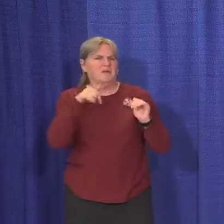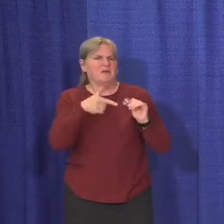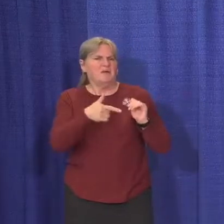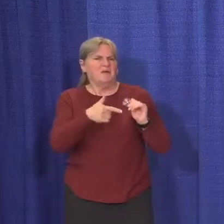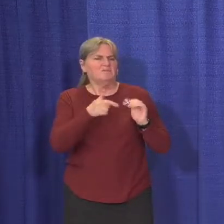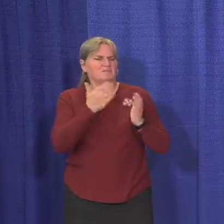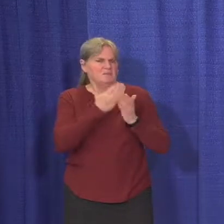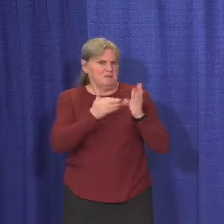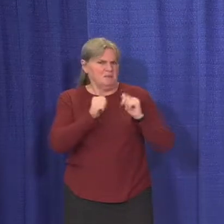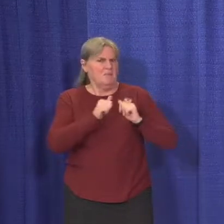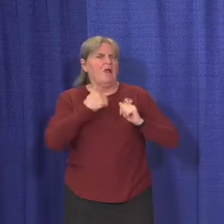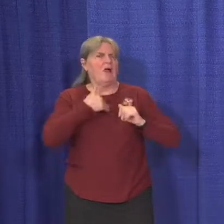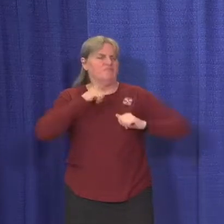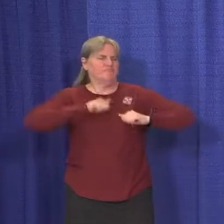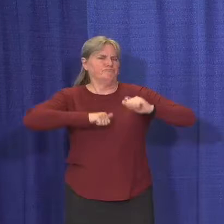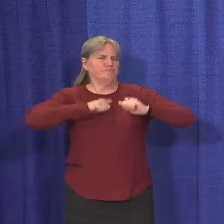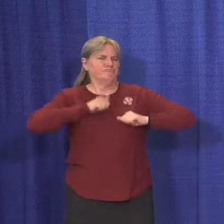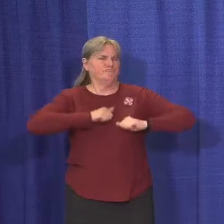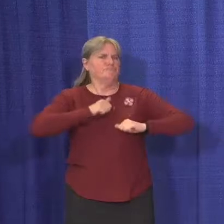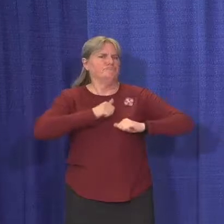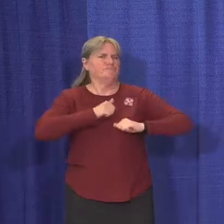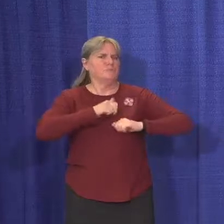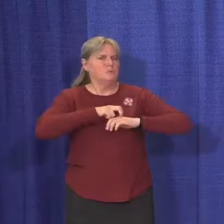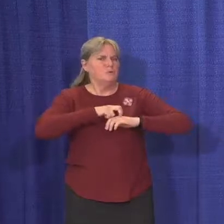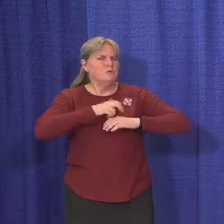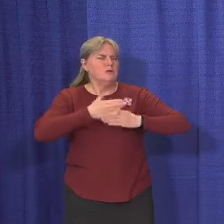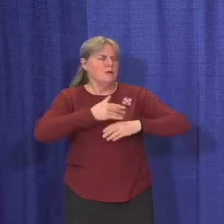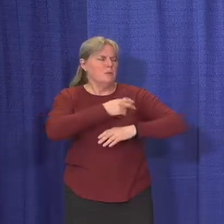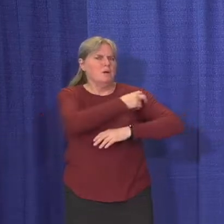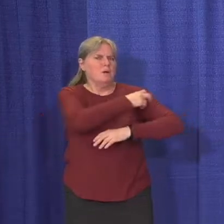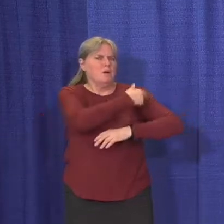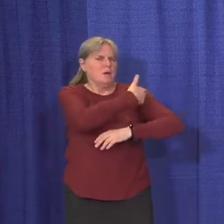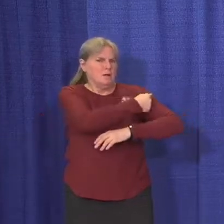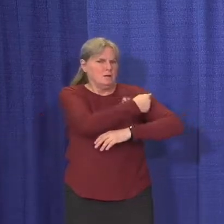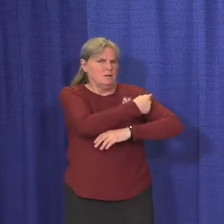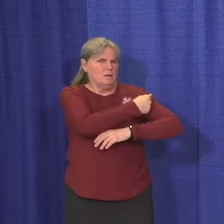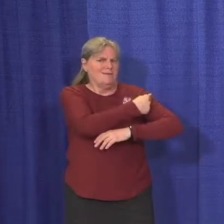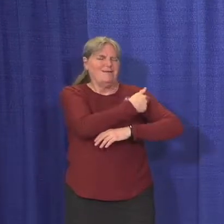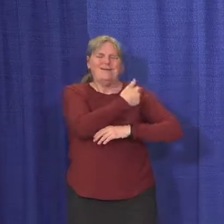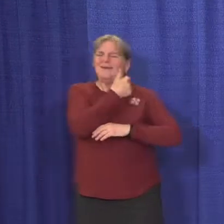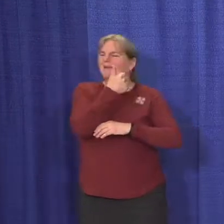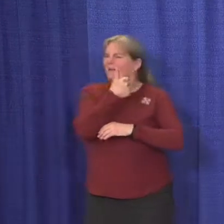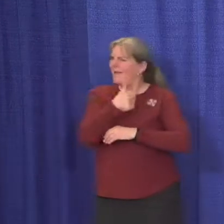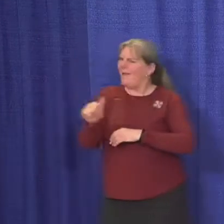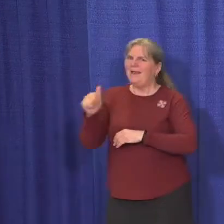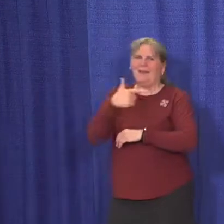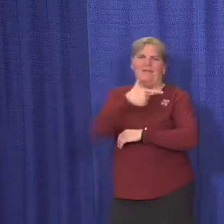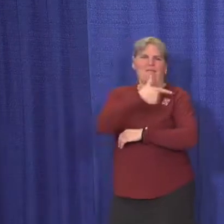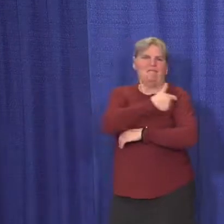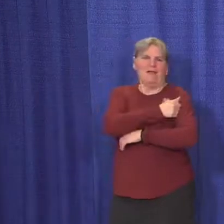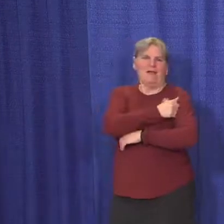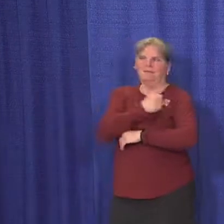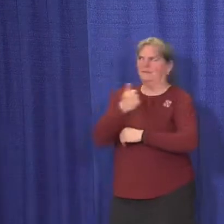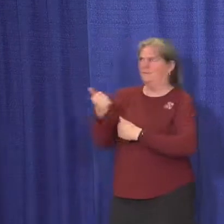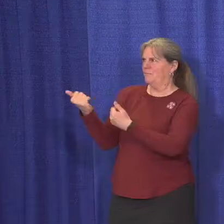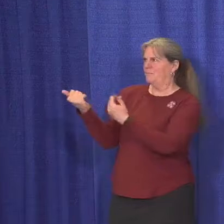predictable. I mentioned this before but with any vaccine campaign you will